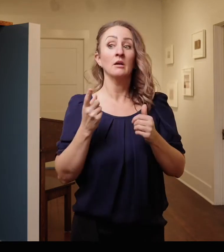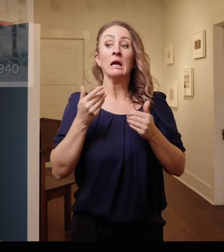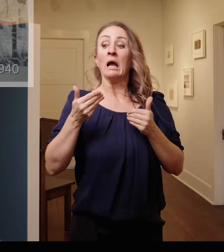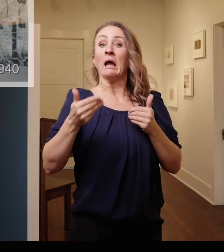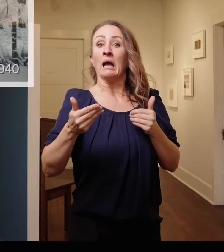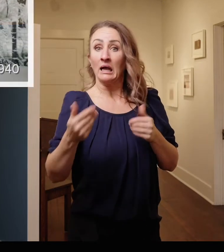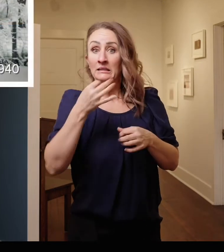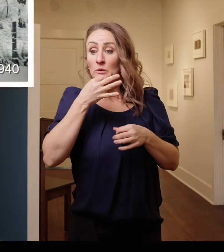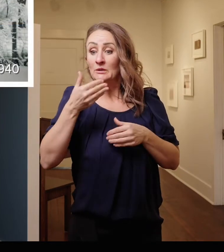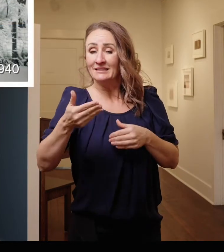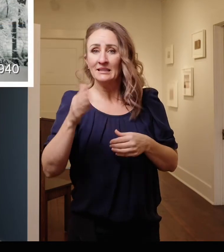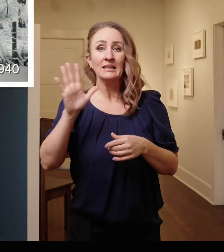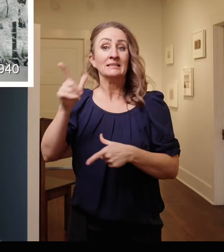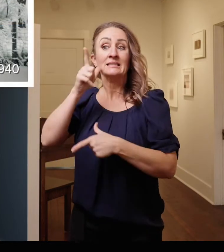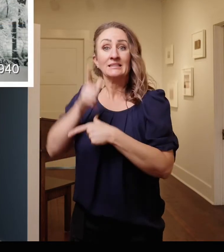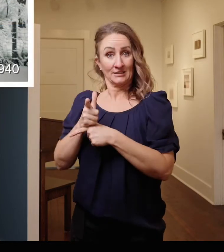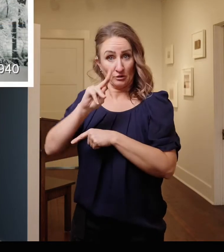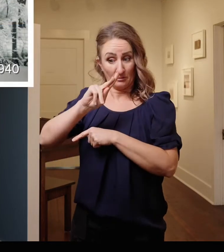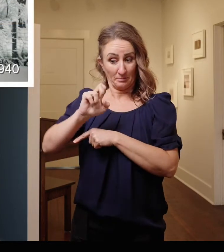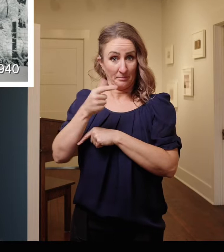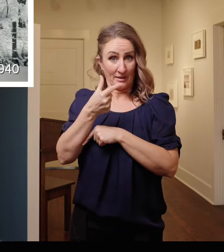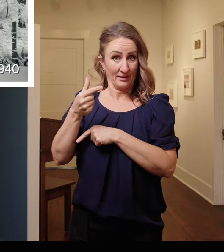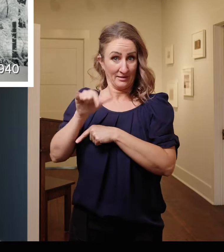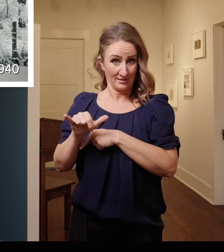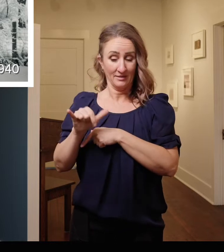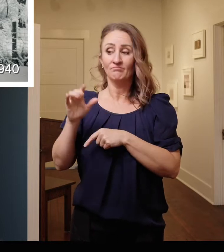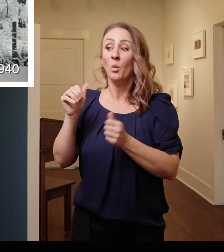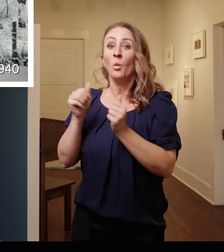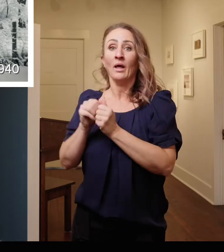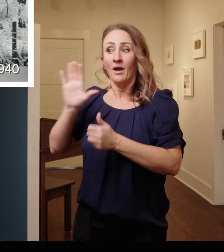Castle moved to this humble home with his mother, Mary.